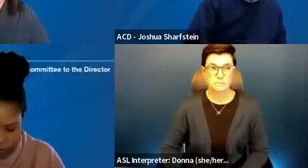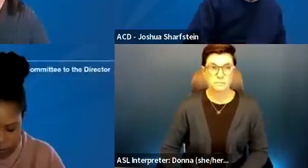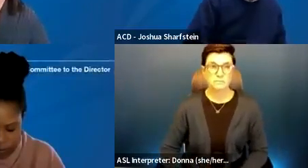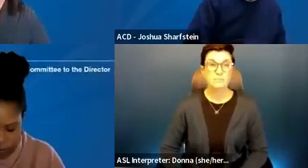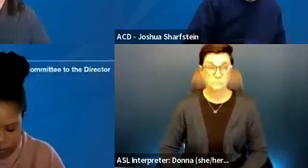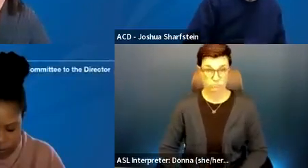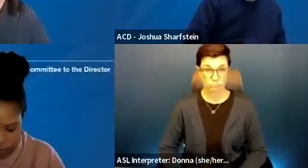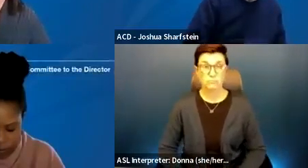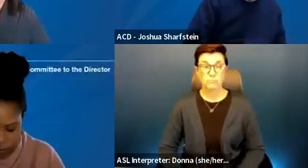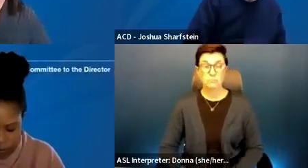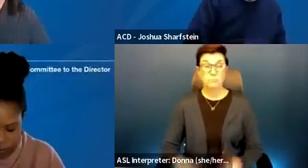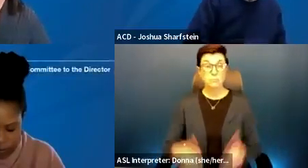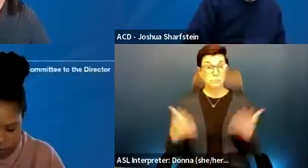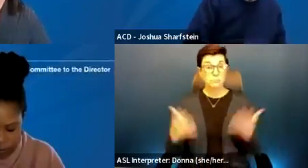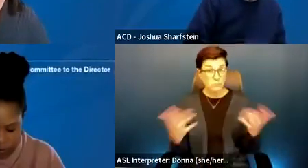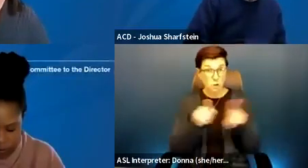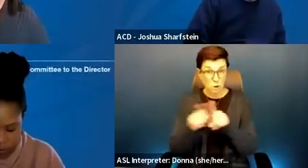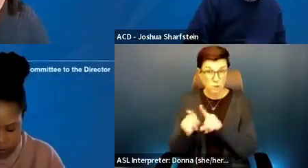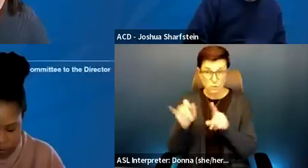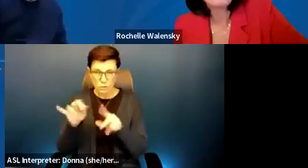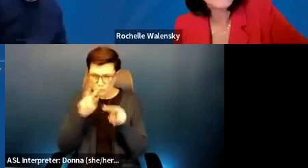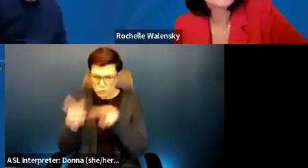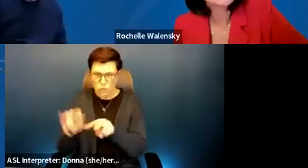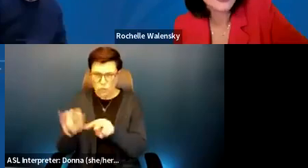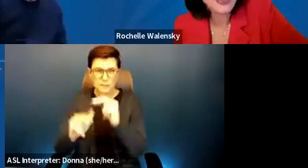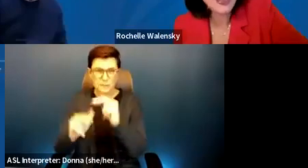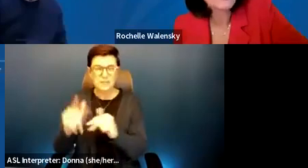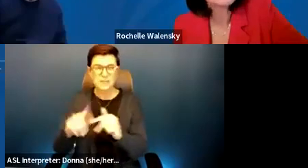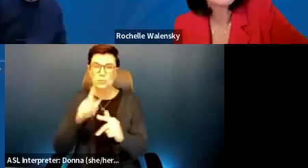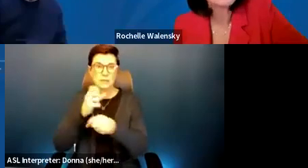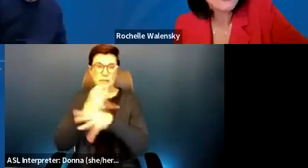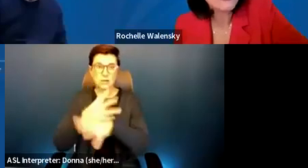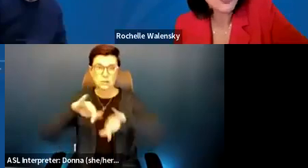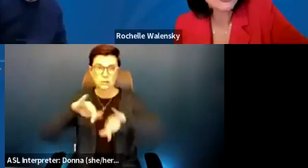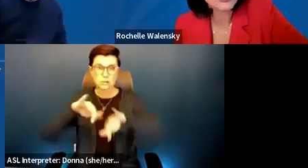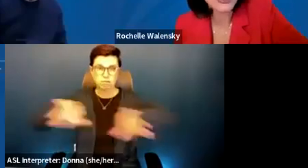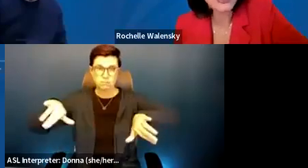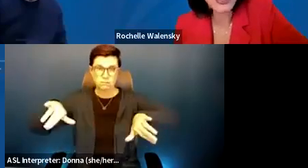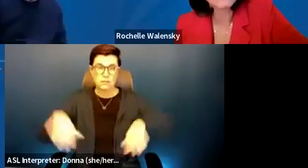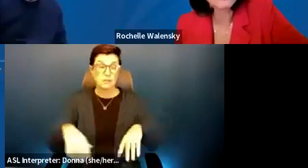it created silos between our infectious side of the house and our non-infectious side of the house.